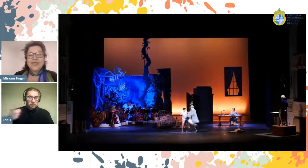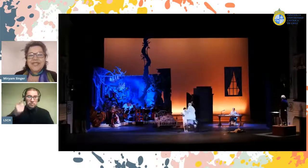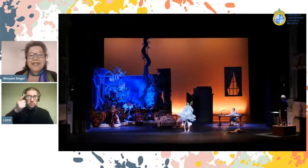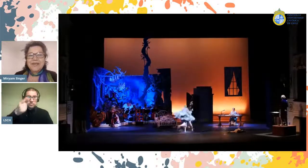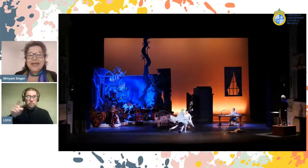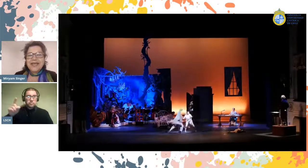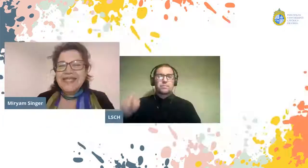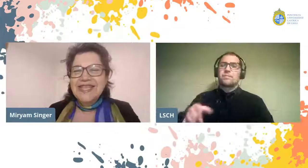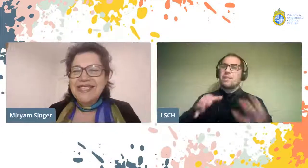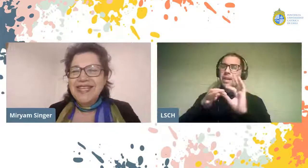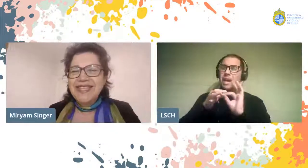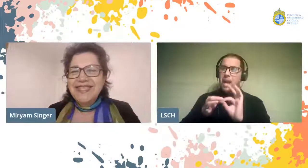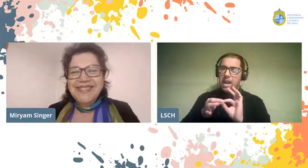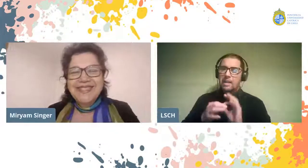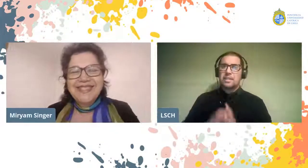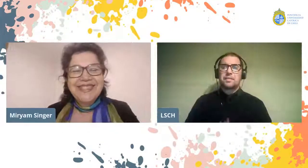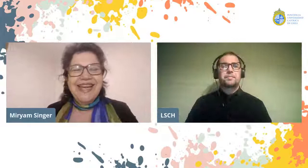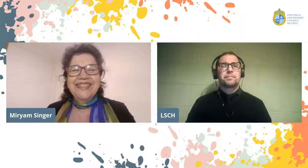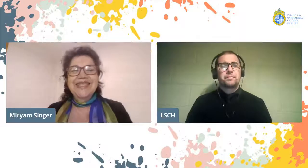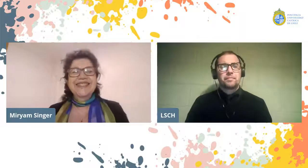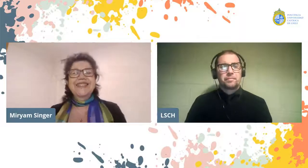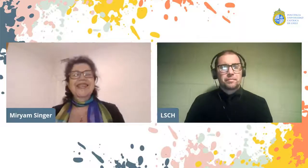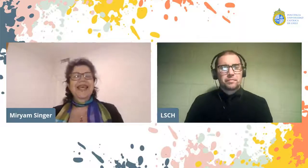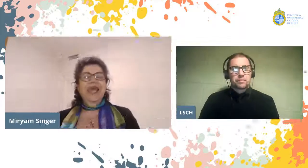Thank you so much, Gina. Thank you.